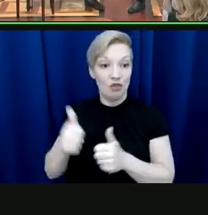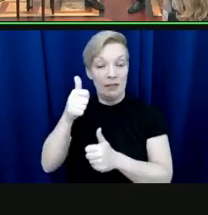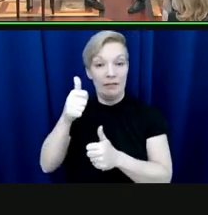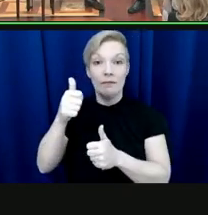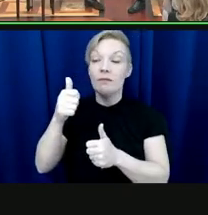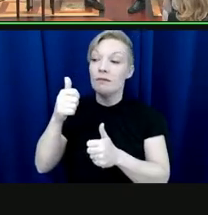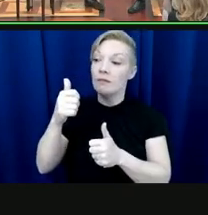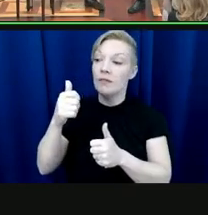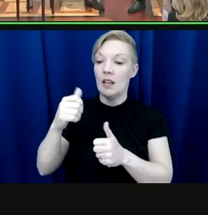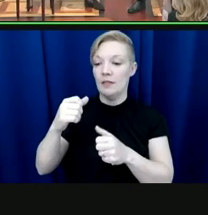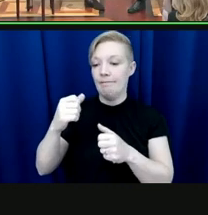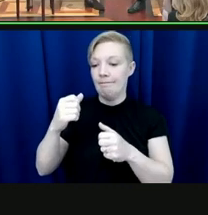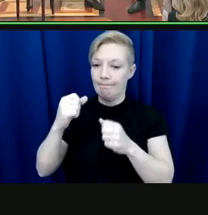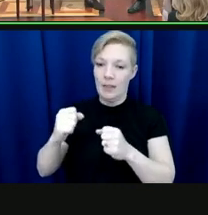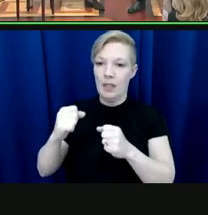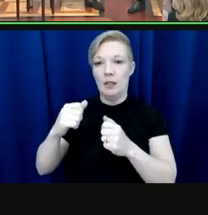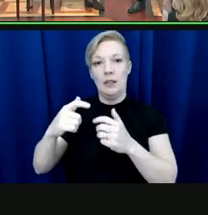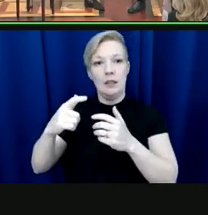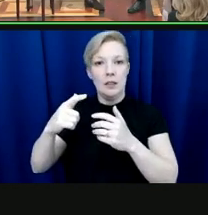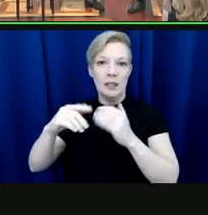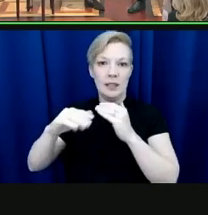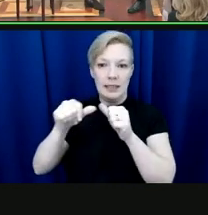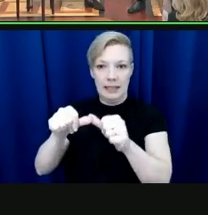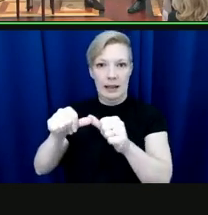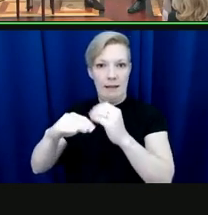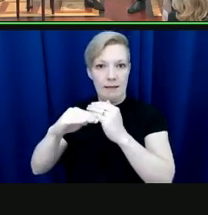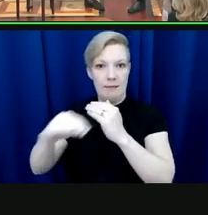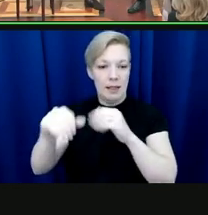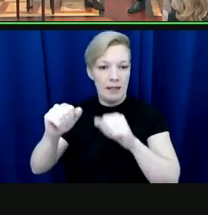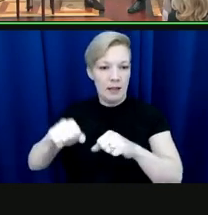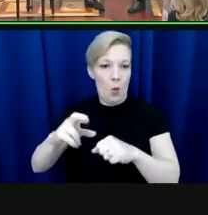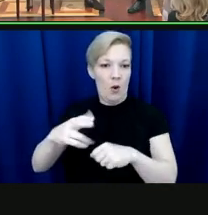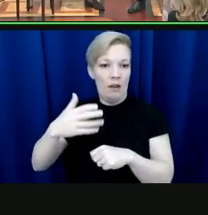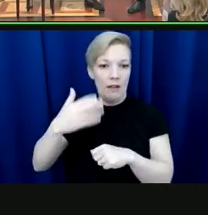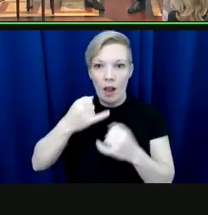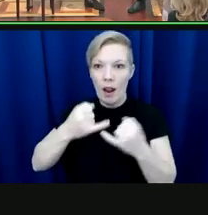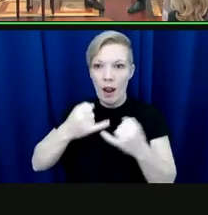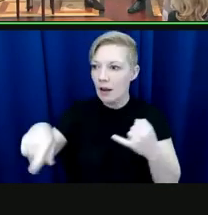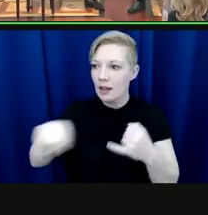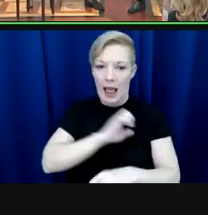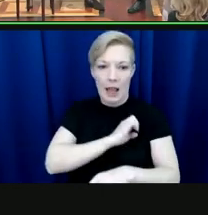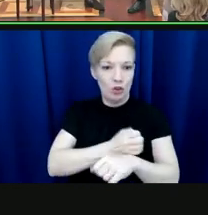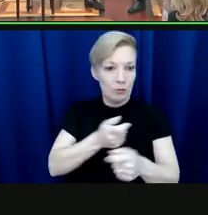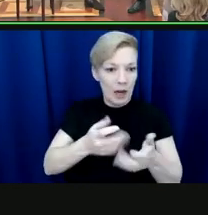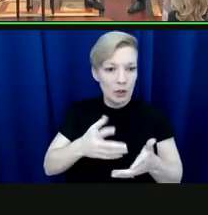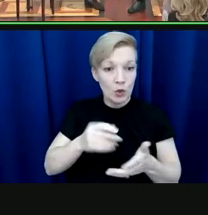or as a front line energy manager or a fleet manager, or whether your job is more adjacent.